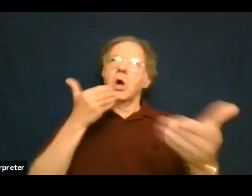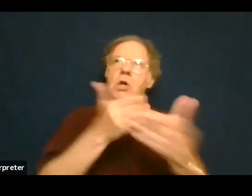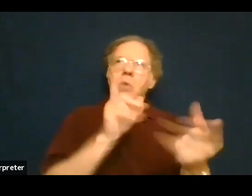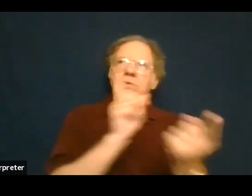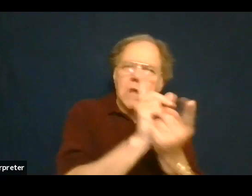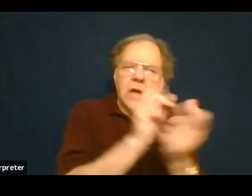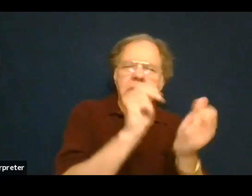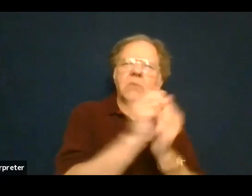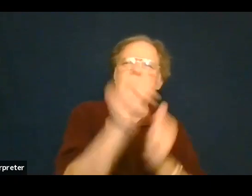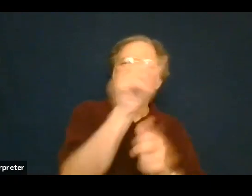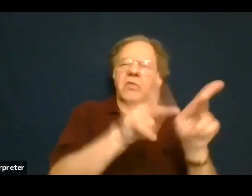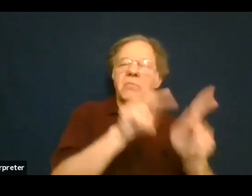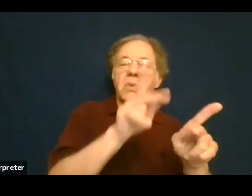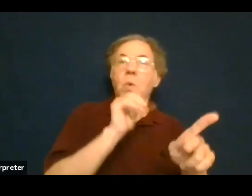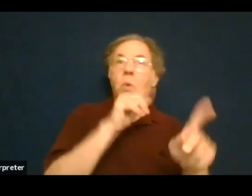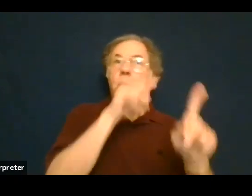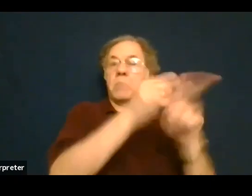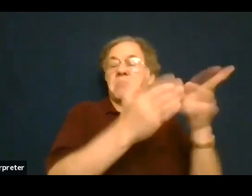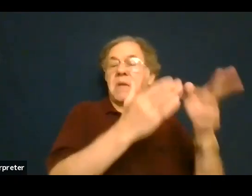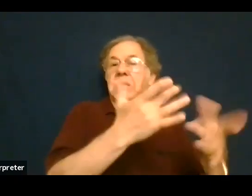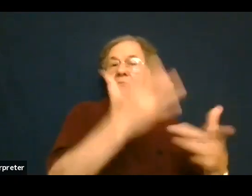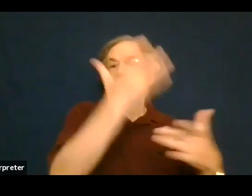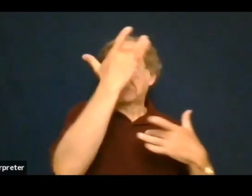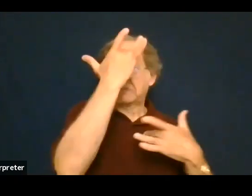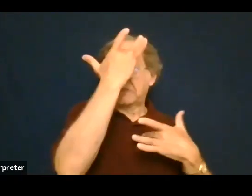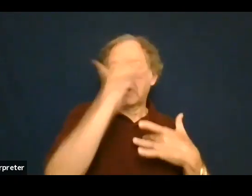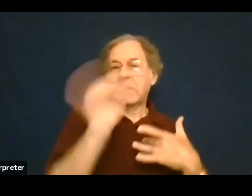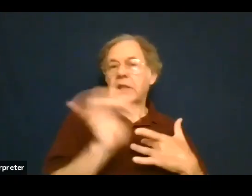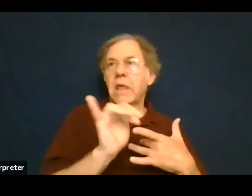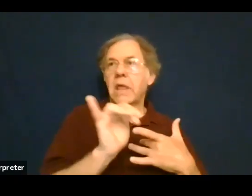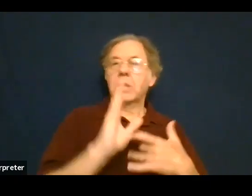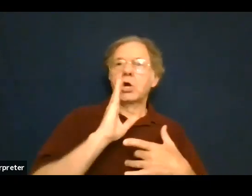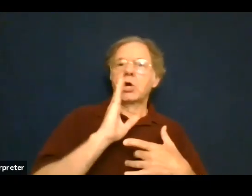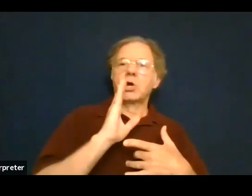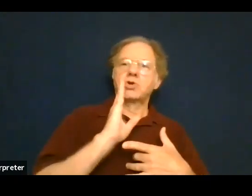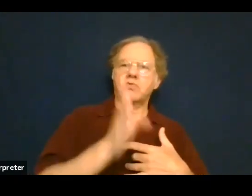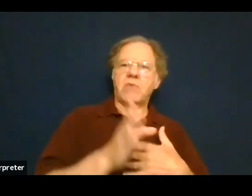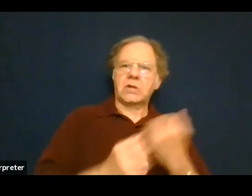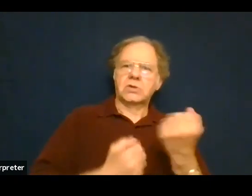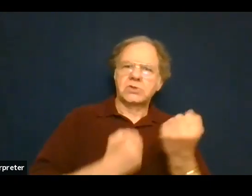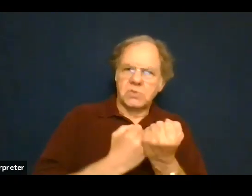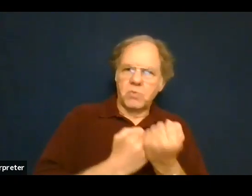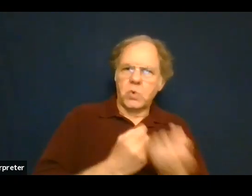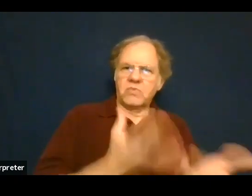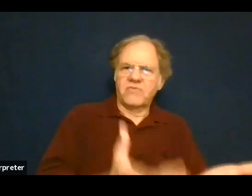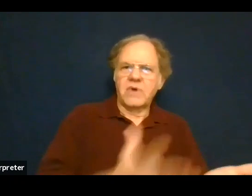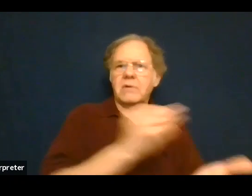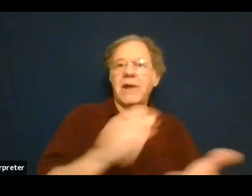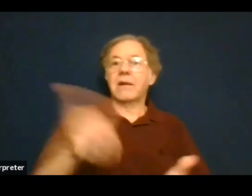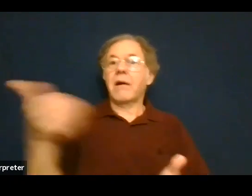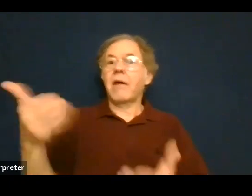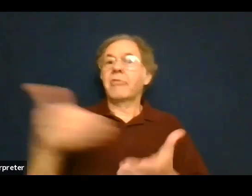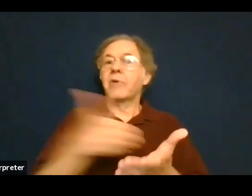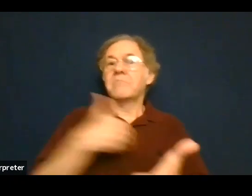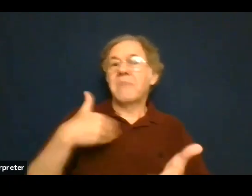infected, such as direct support providers and family members. And this is the category that made